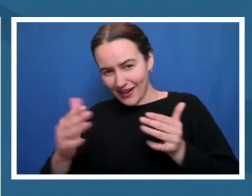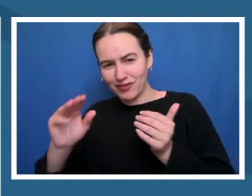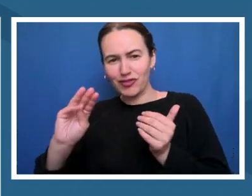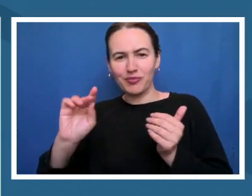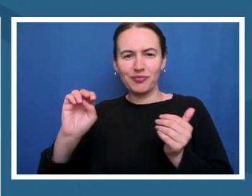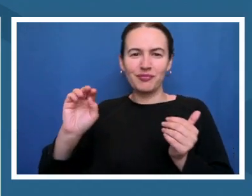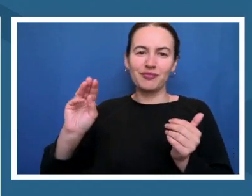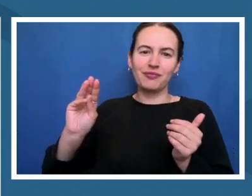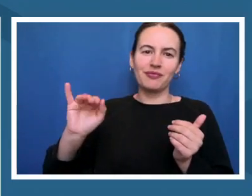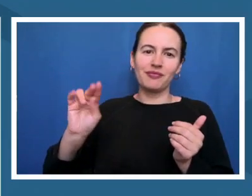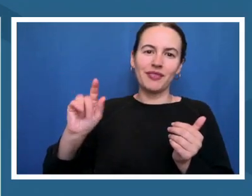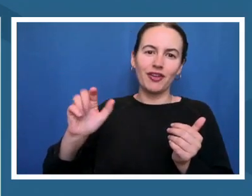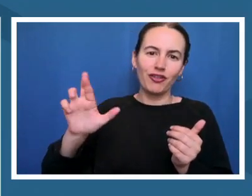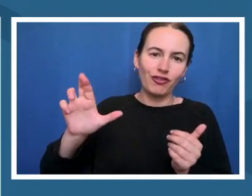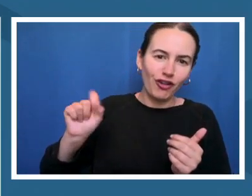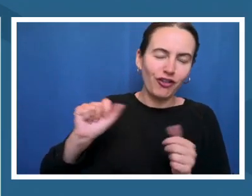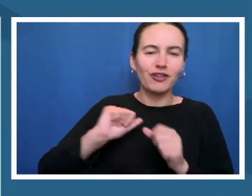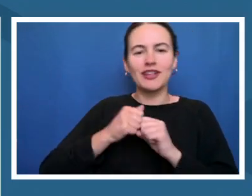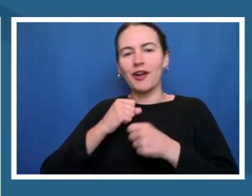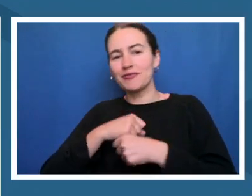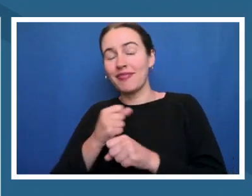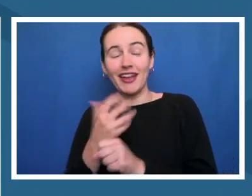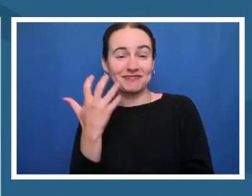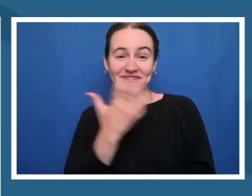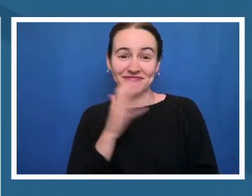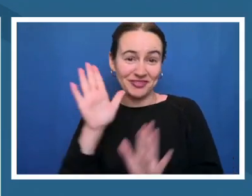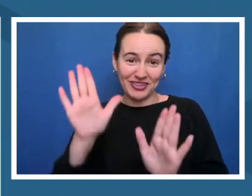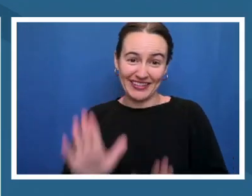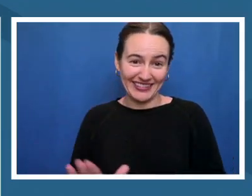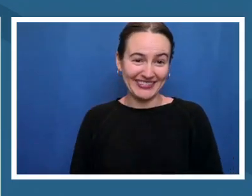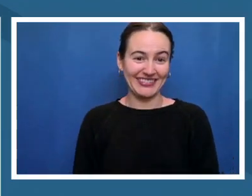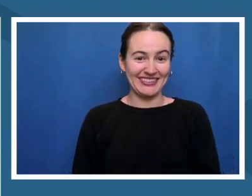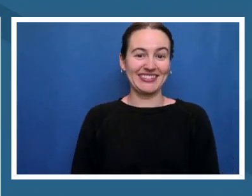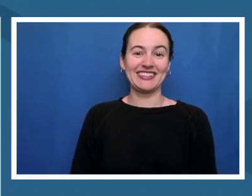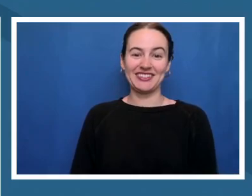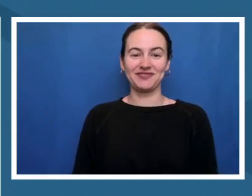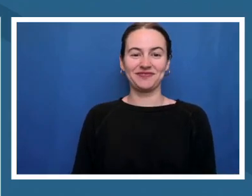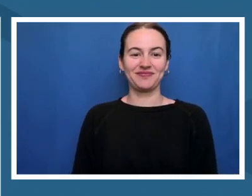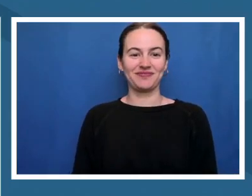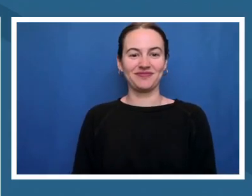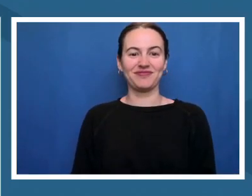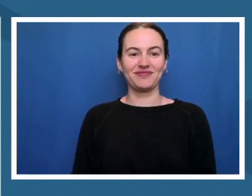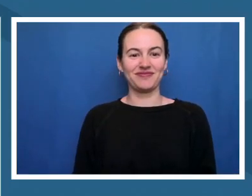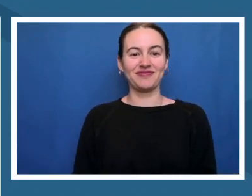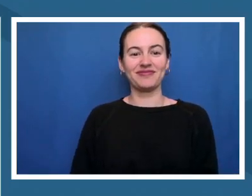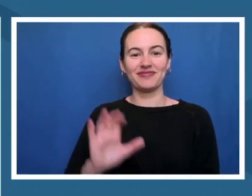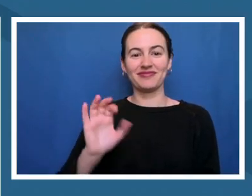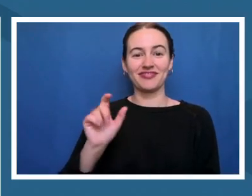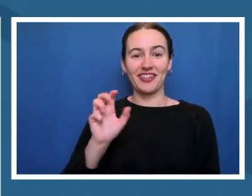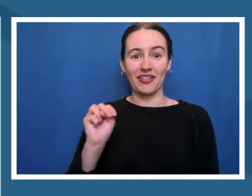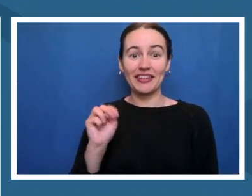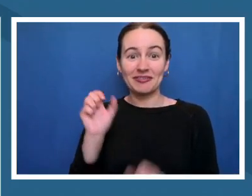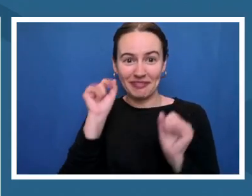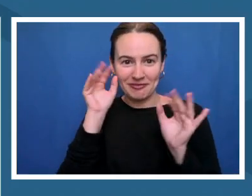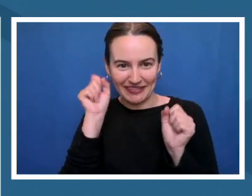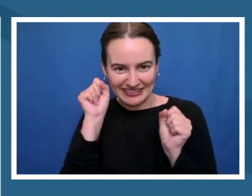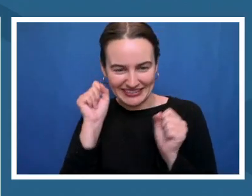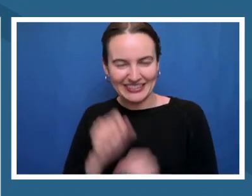was absolutely fantastic that's nice it's kind of amazing and we can see we have less than a